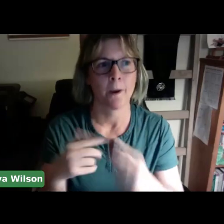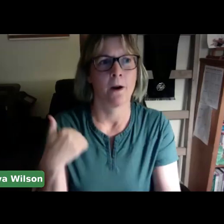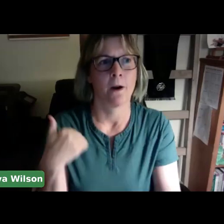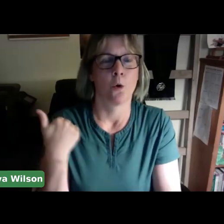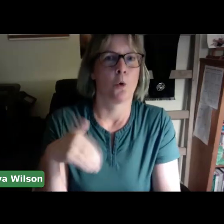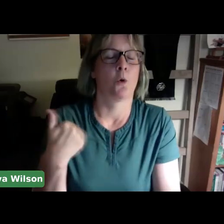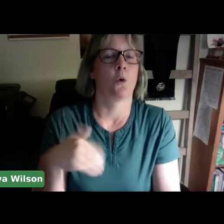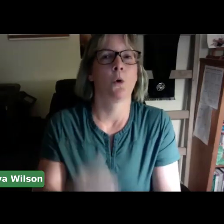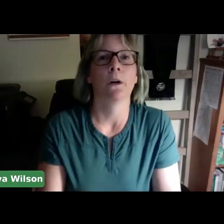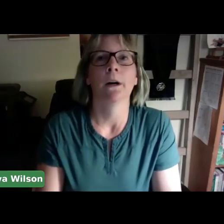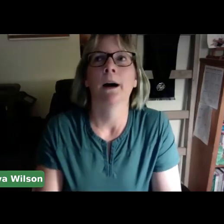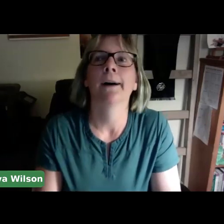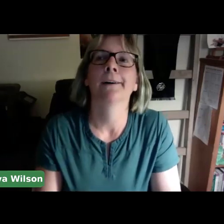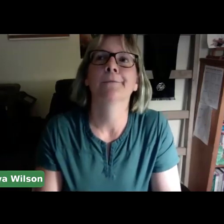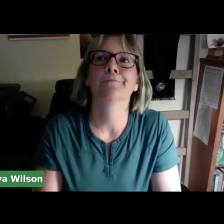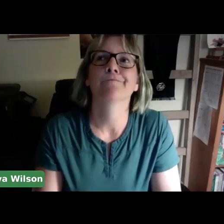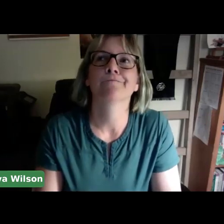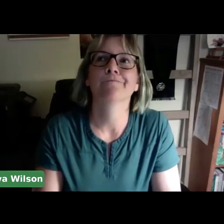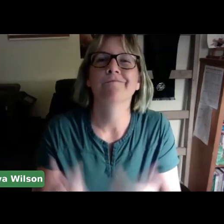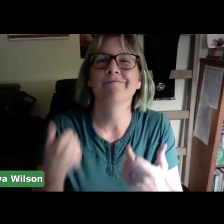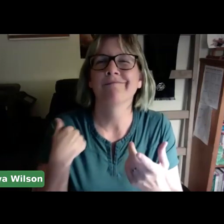a lot of the things that I wanted to do for myself.